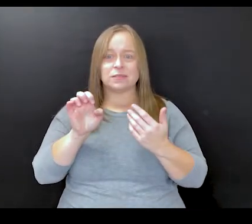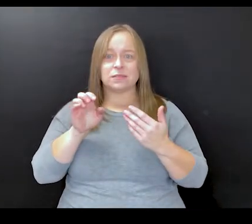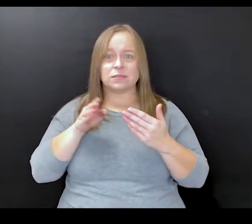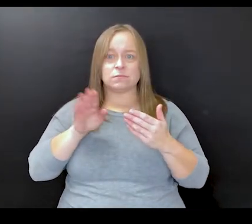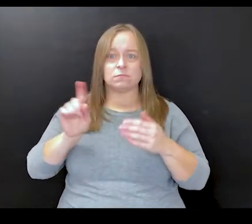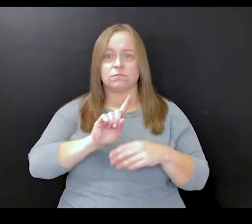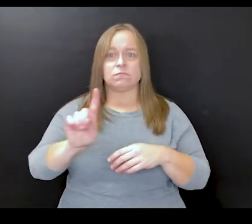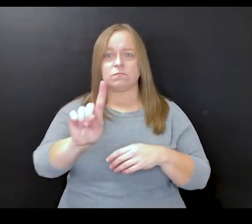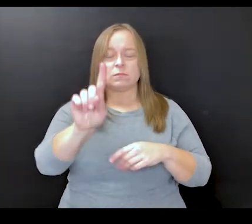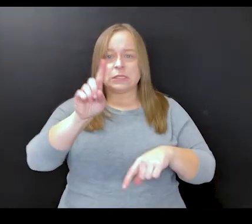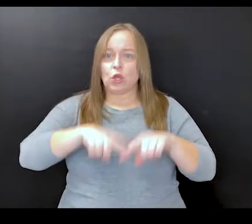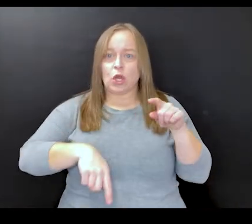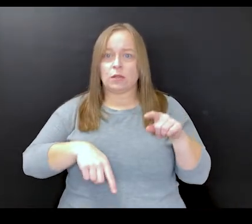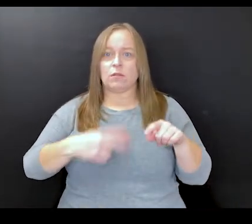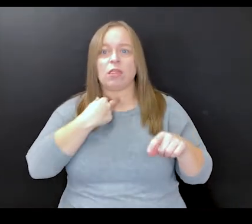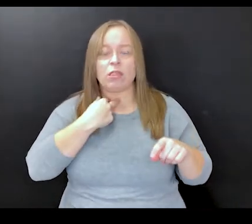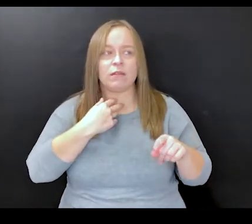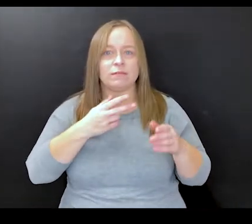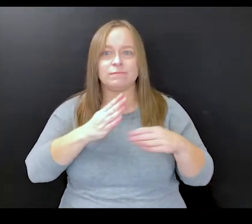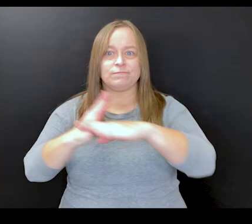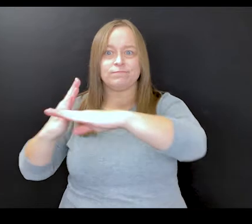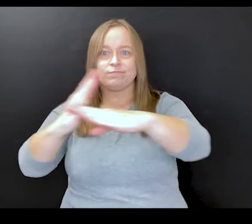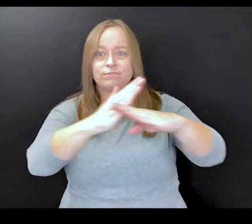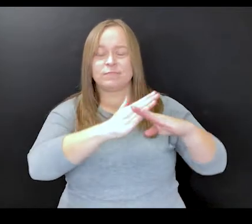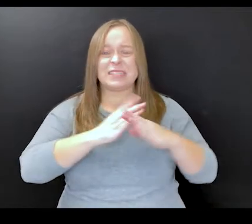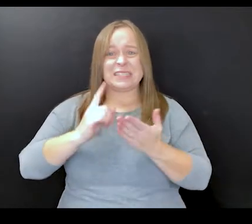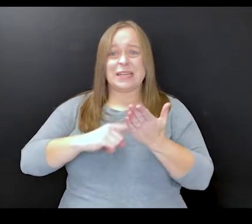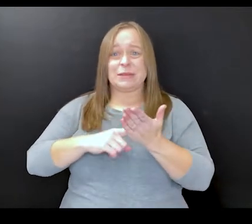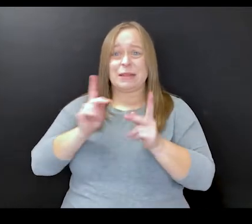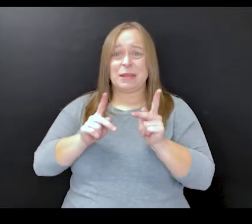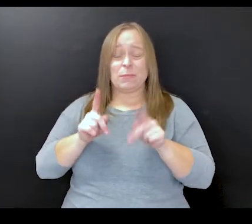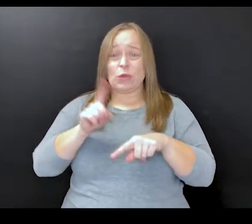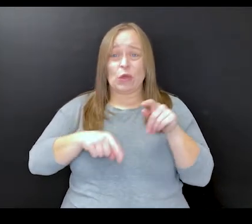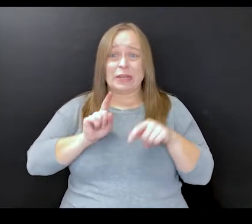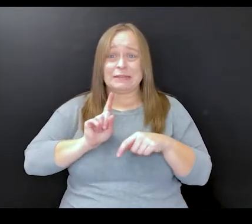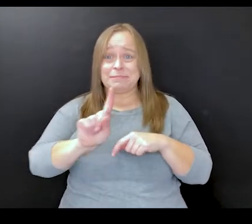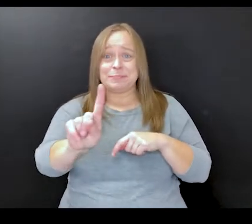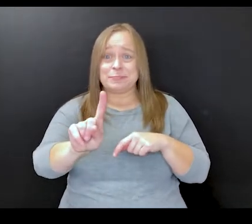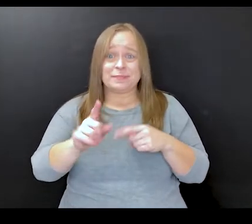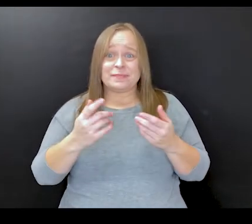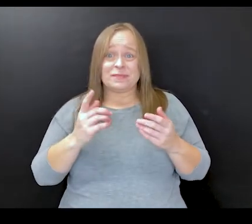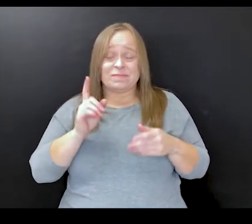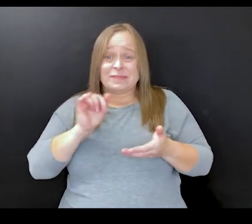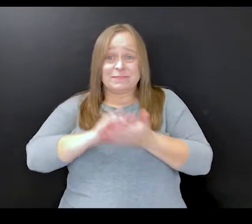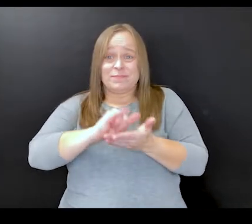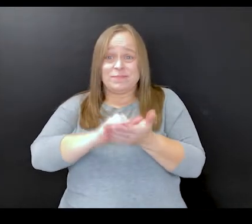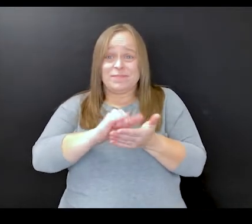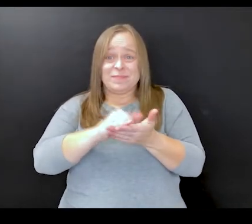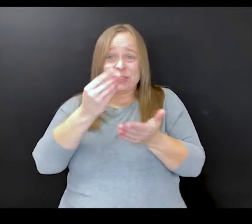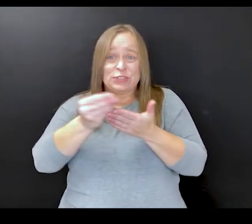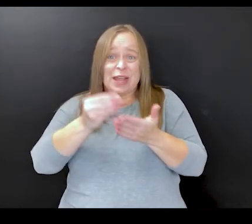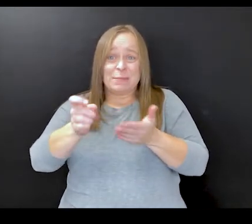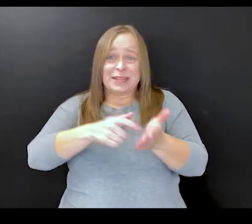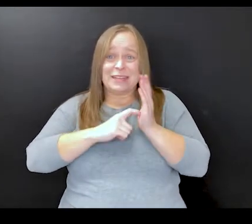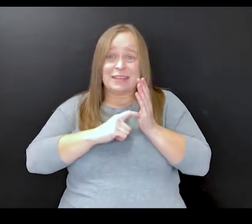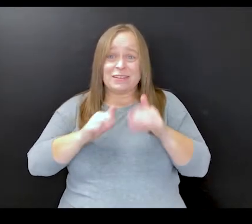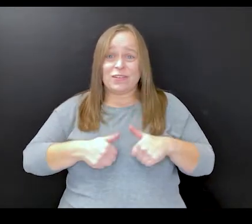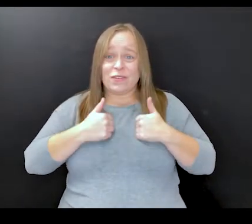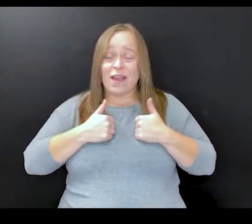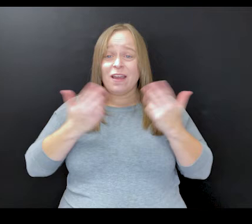to move freely through their stores. And in fact, sometimes people could not even get down the aisle to do the shopping that they needed.